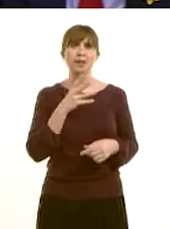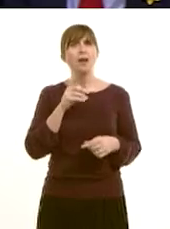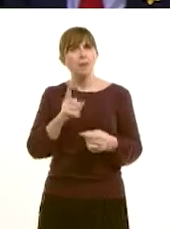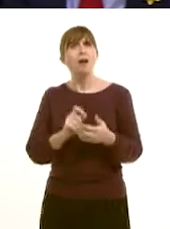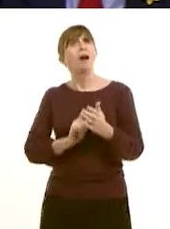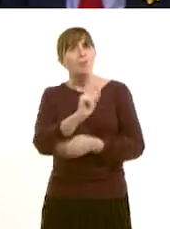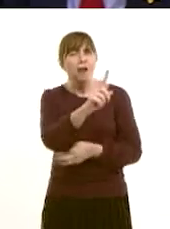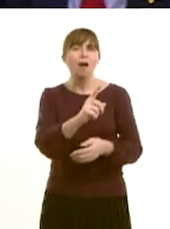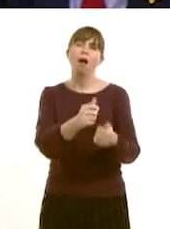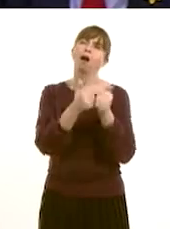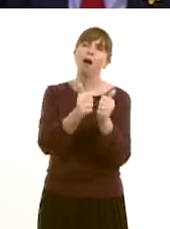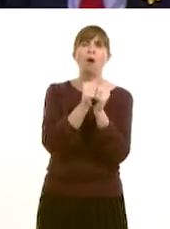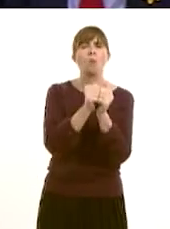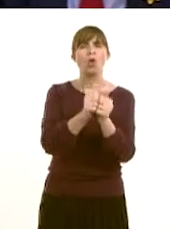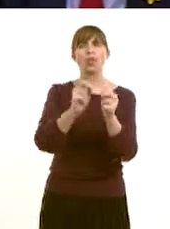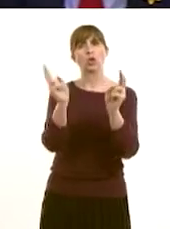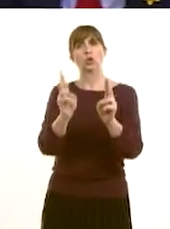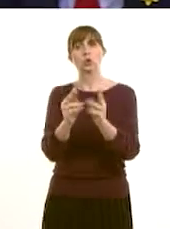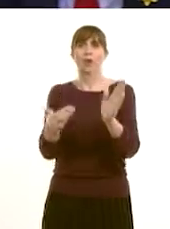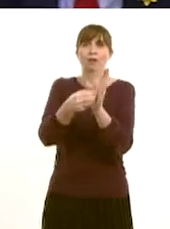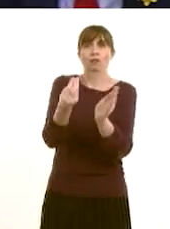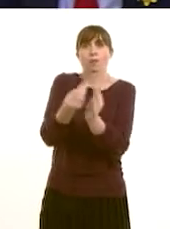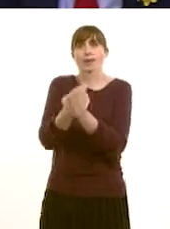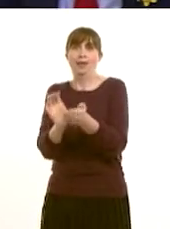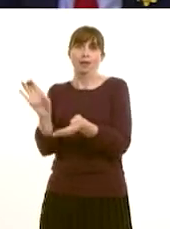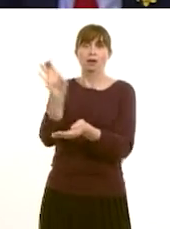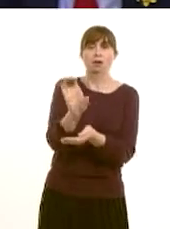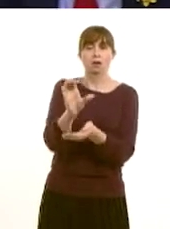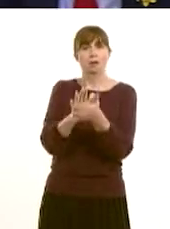It will make a material difference to their childrenís school budget.